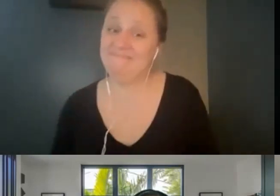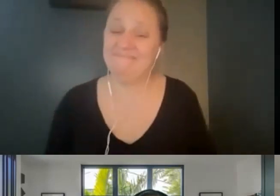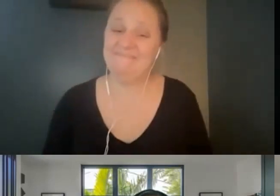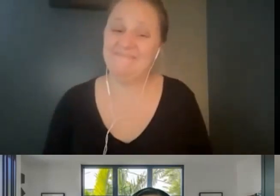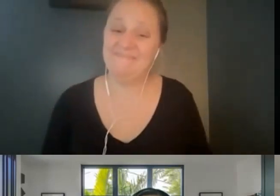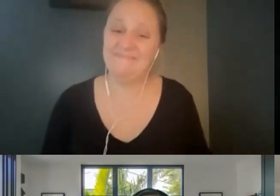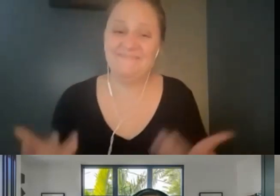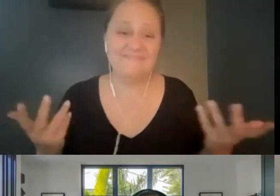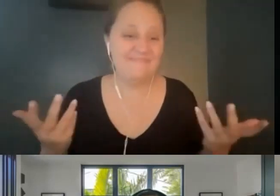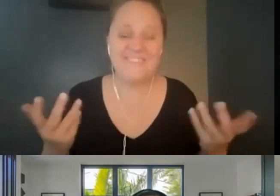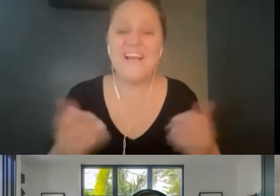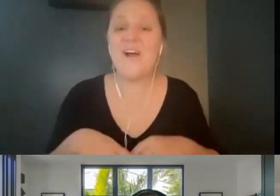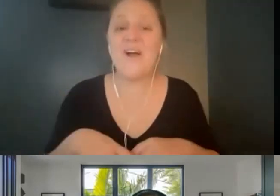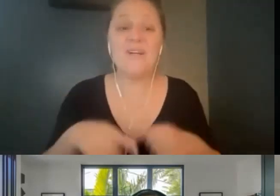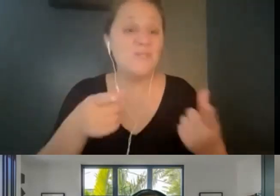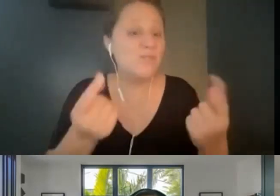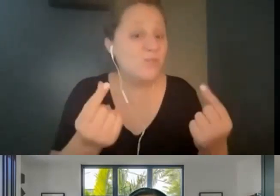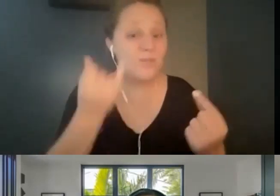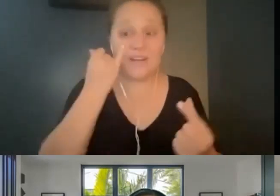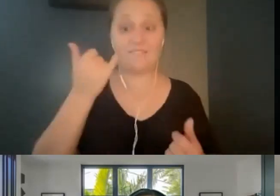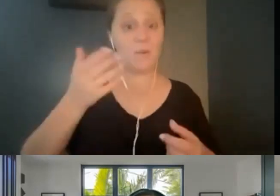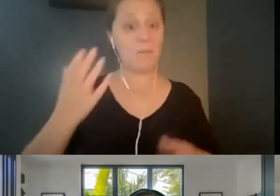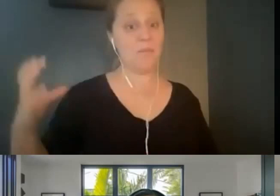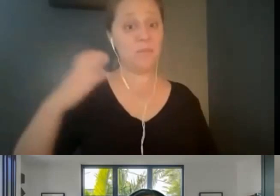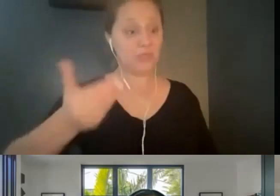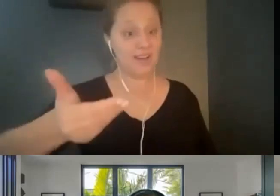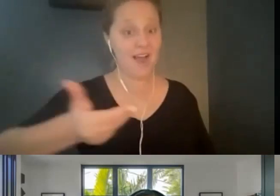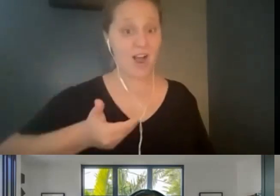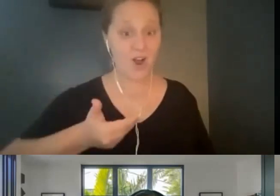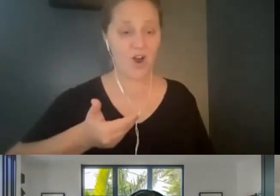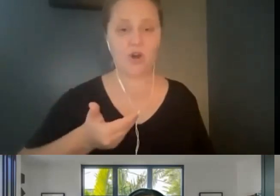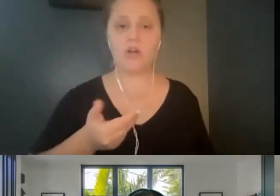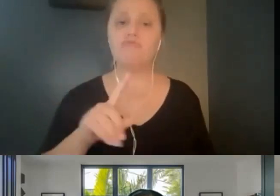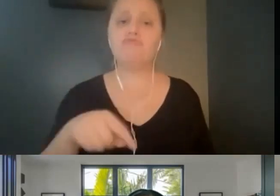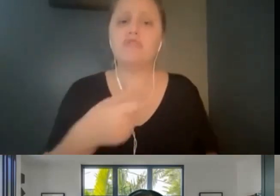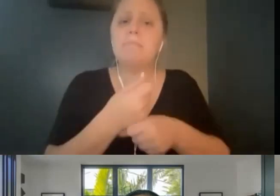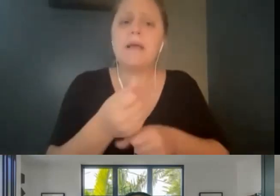and all you have to do as an employer is make everyone feel welcome